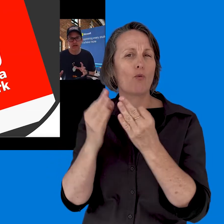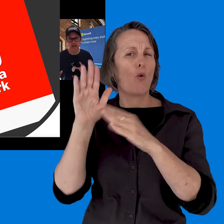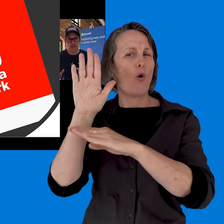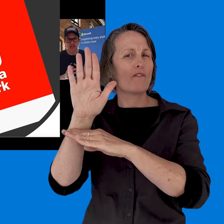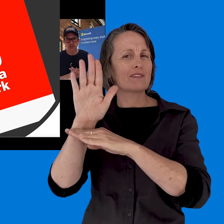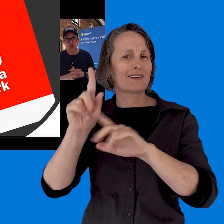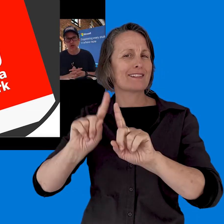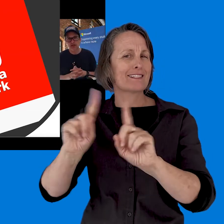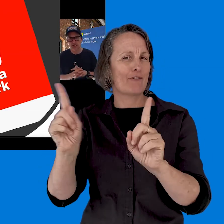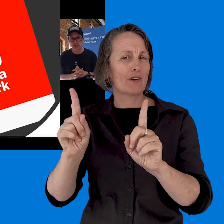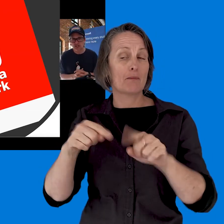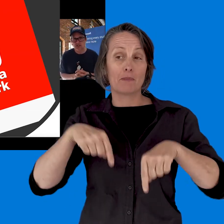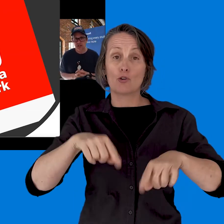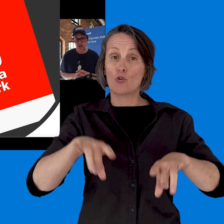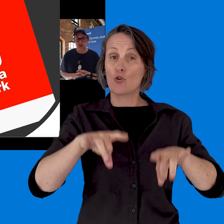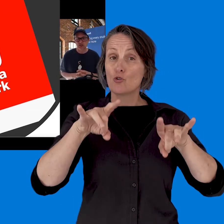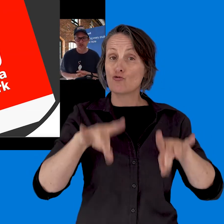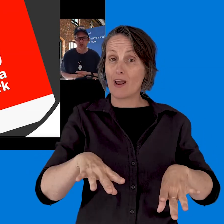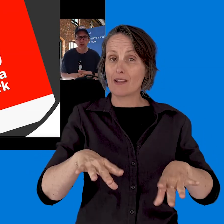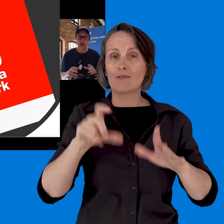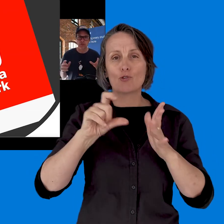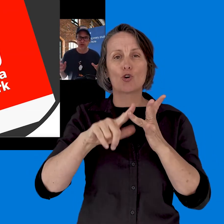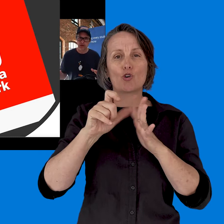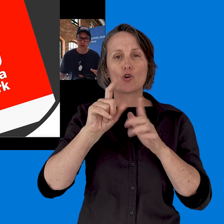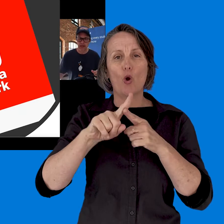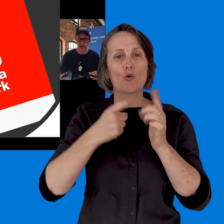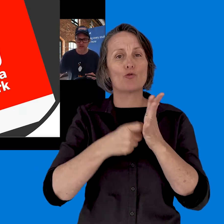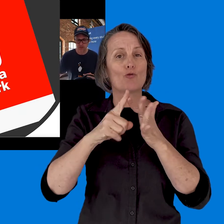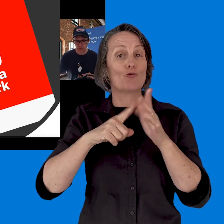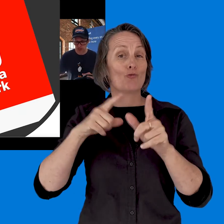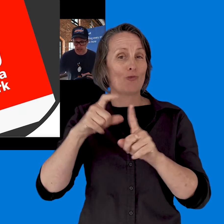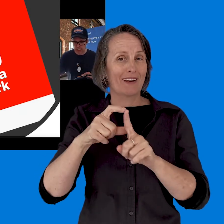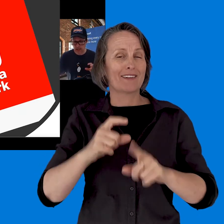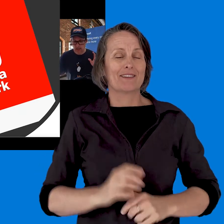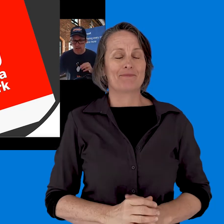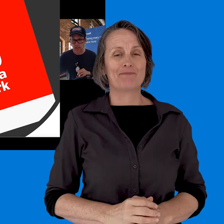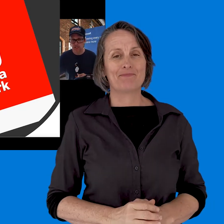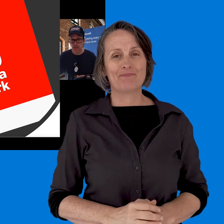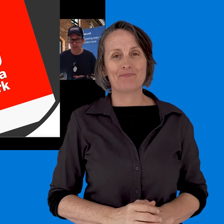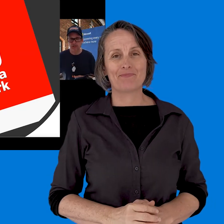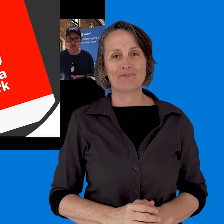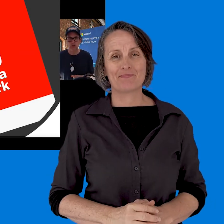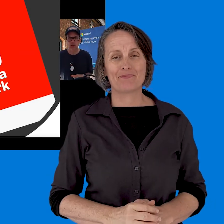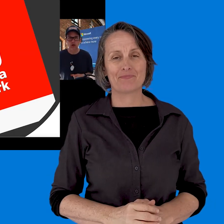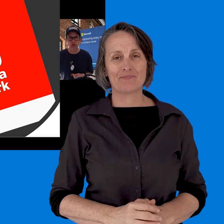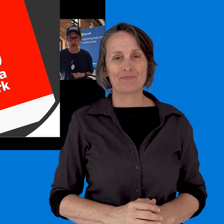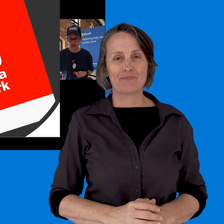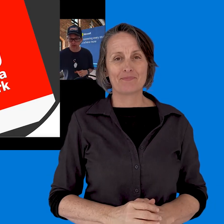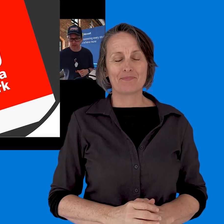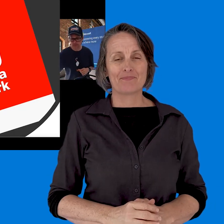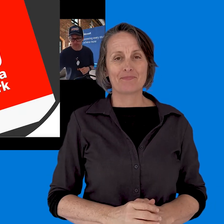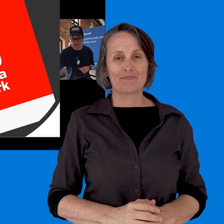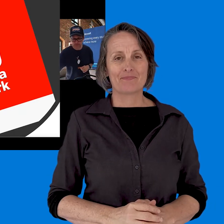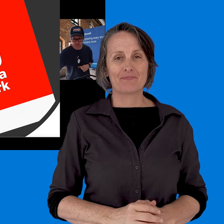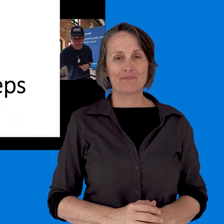the dyslexia organizations that are closer to you. But if you're coming at us from Australia, please jump in and see what Code Red is doing.